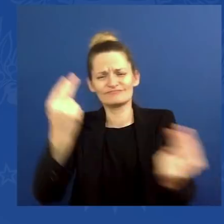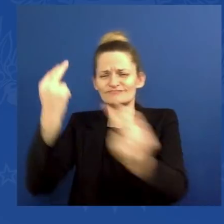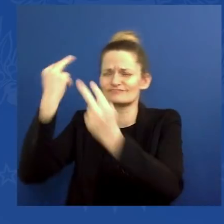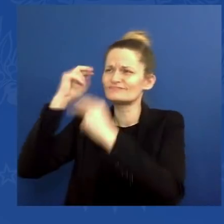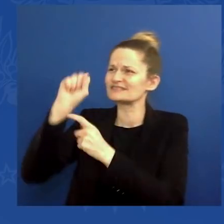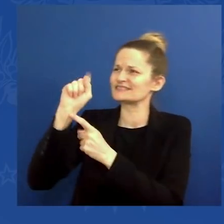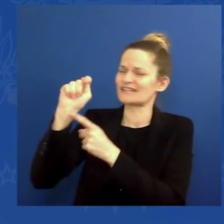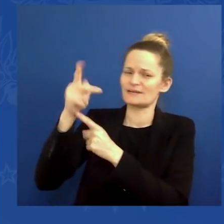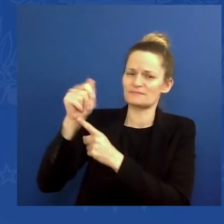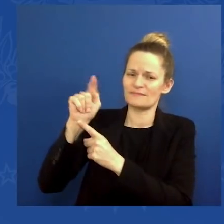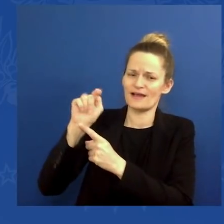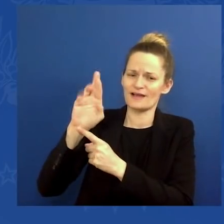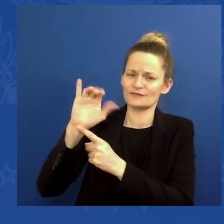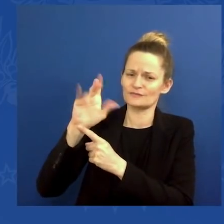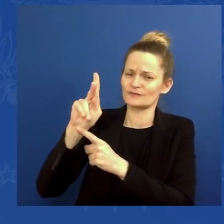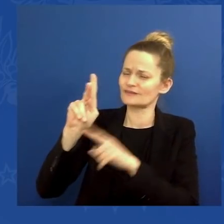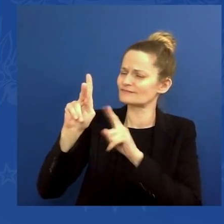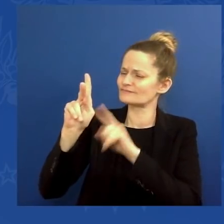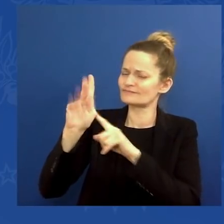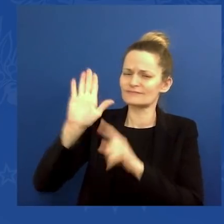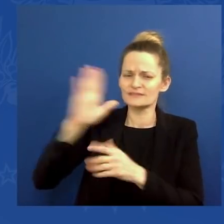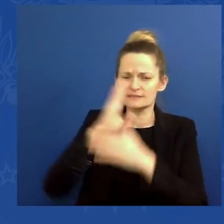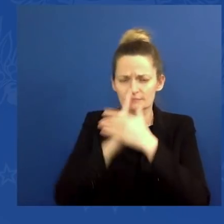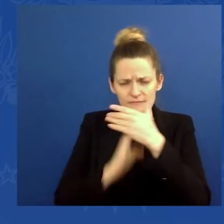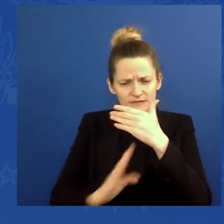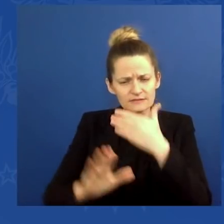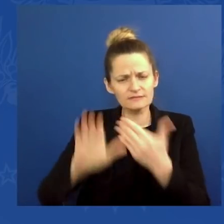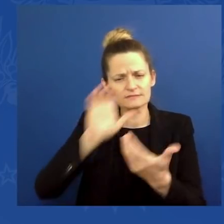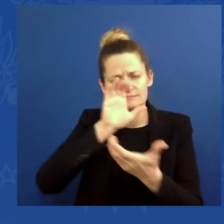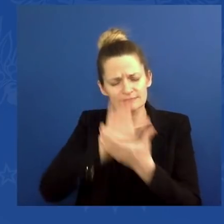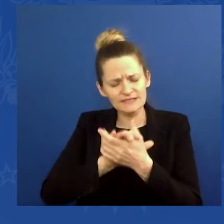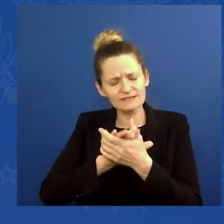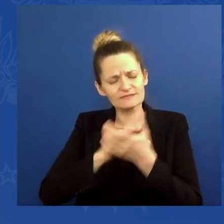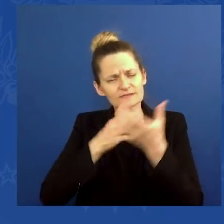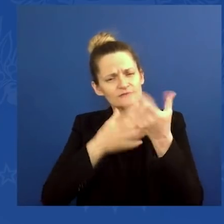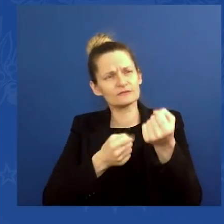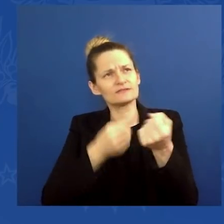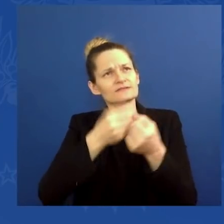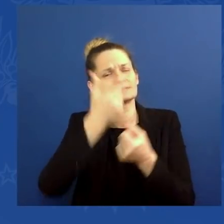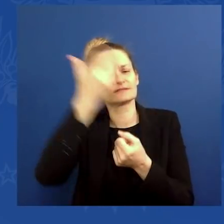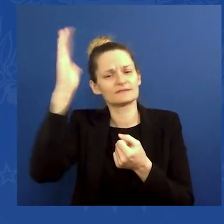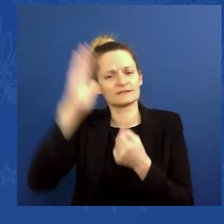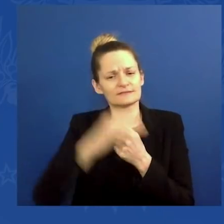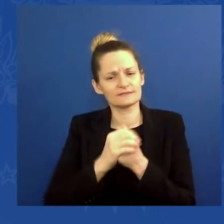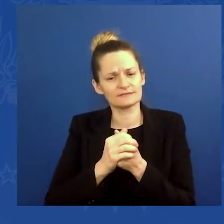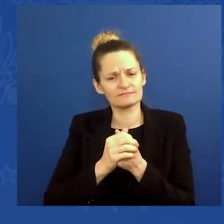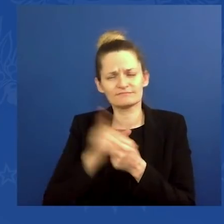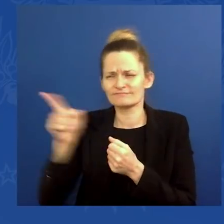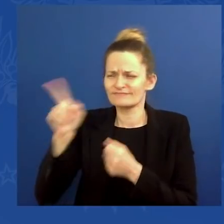and pastoral care, for humble trust in God and for his fearless preaching the gospel